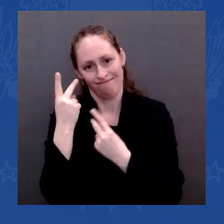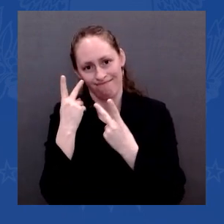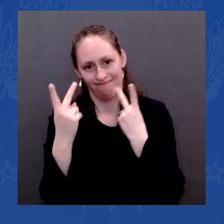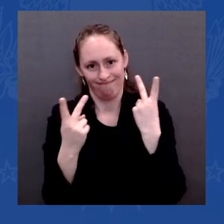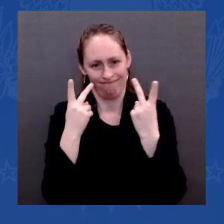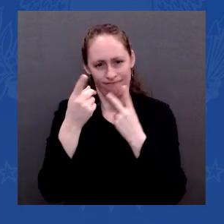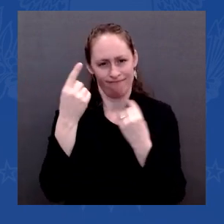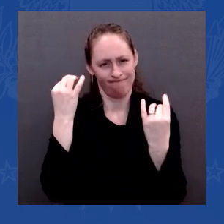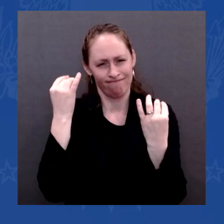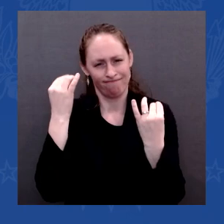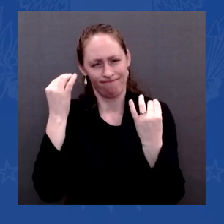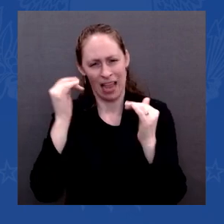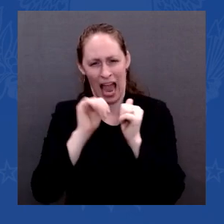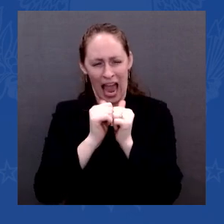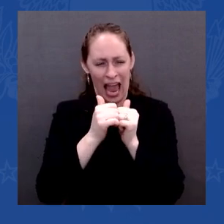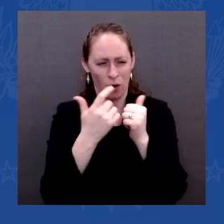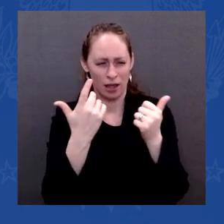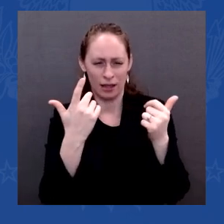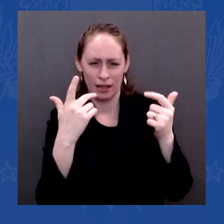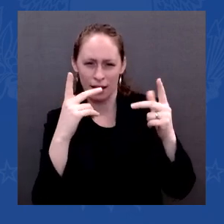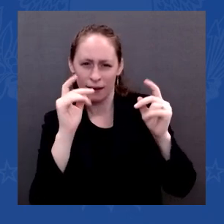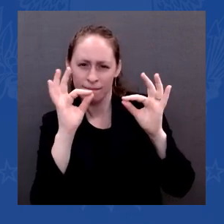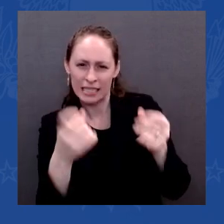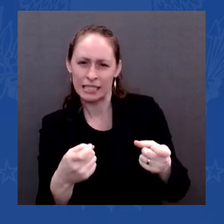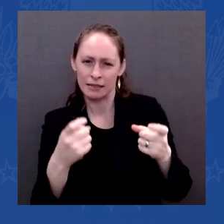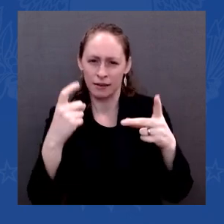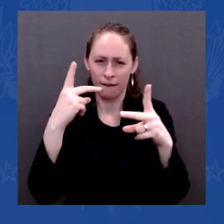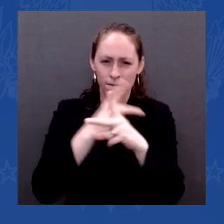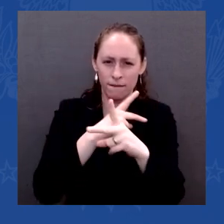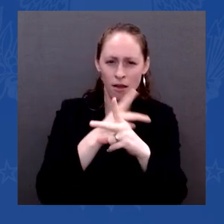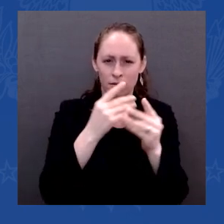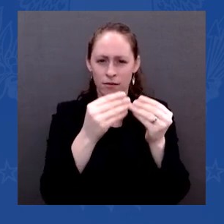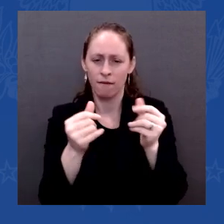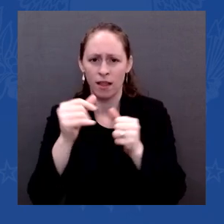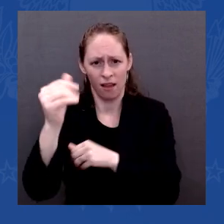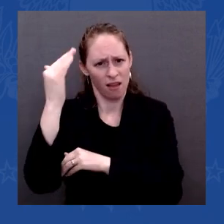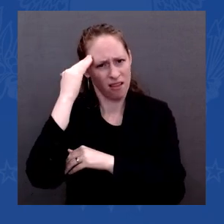I called on former mayors -- and I mean this sincerely. . Take a look.